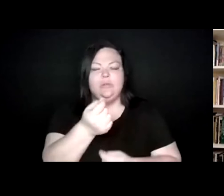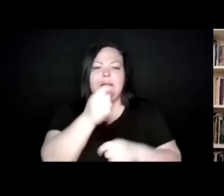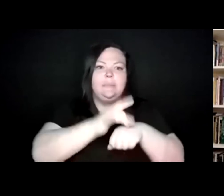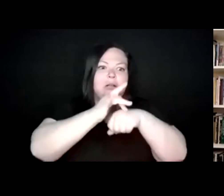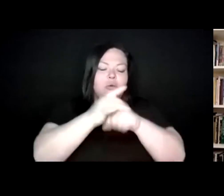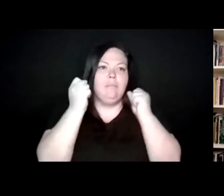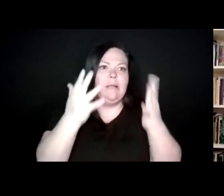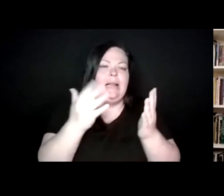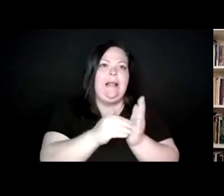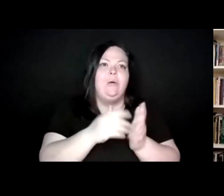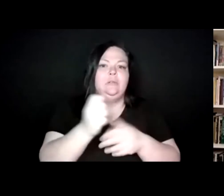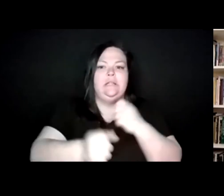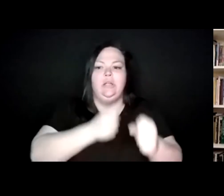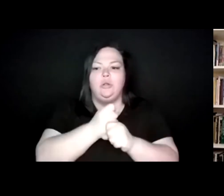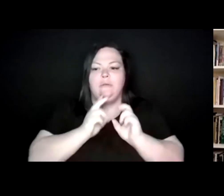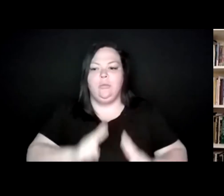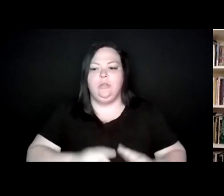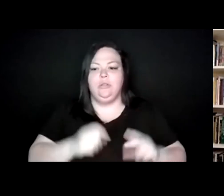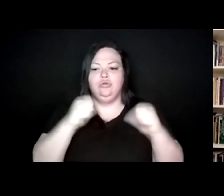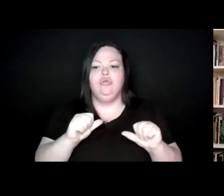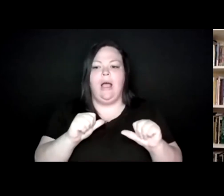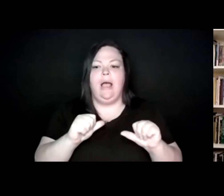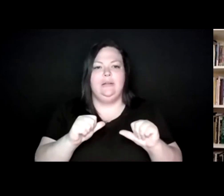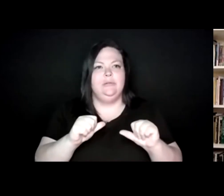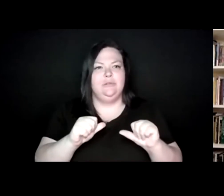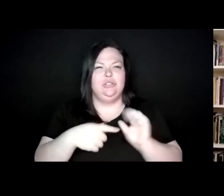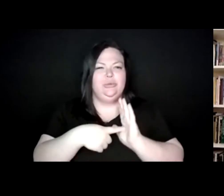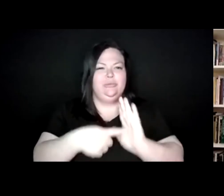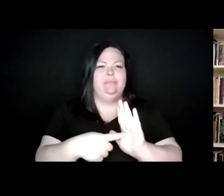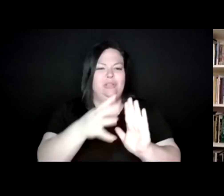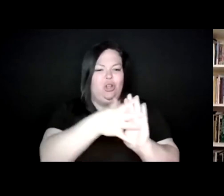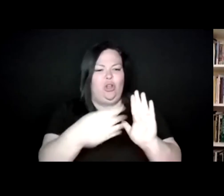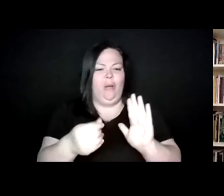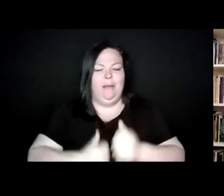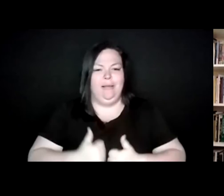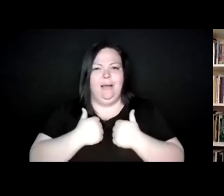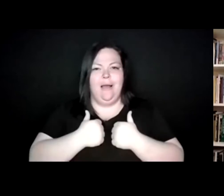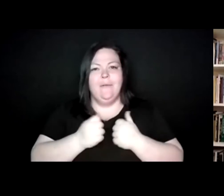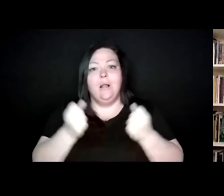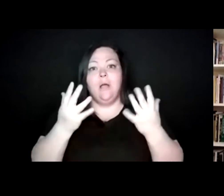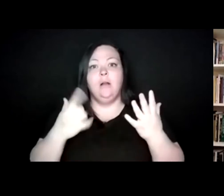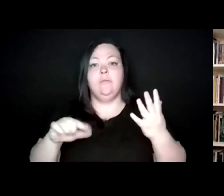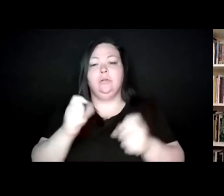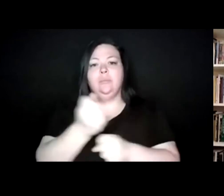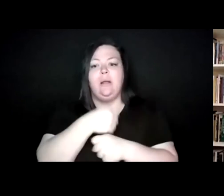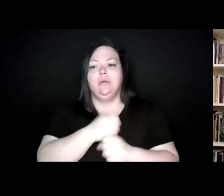humans trying to imitate life, um, and a lot of those makers for a very long time were